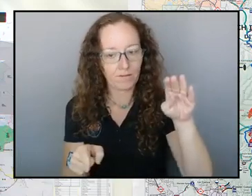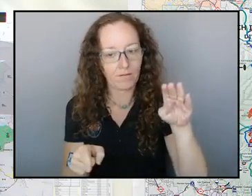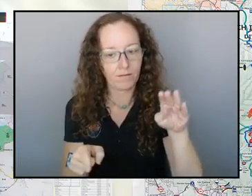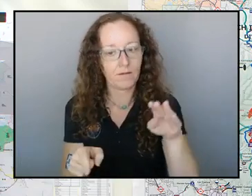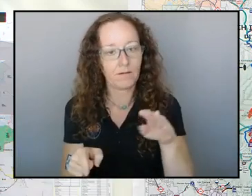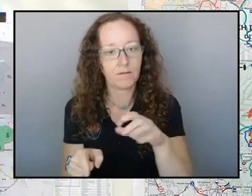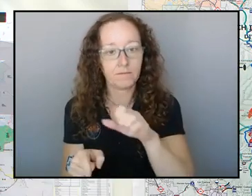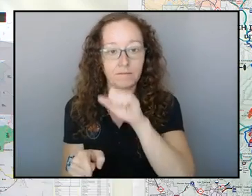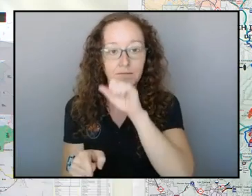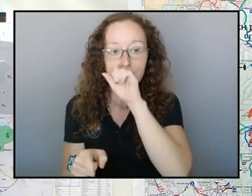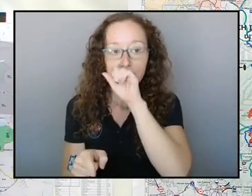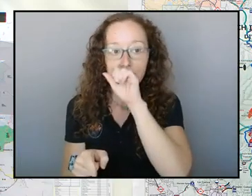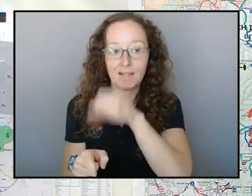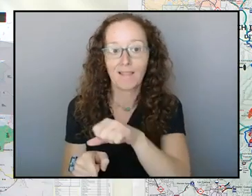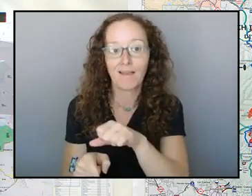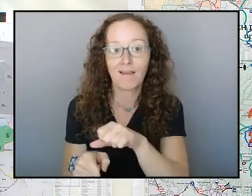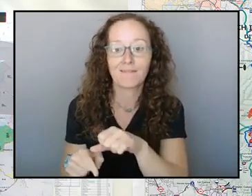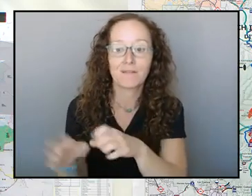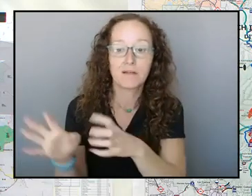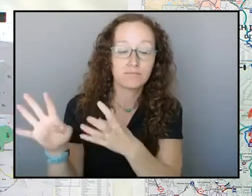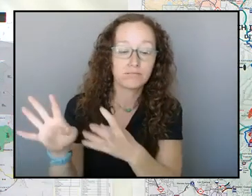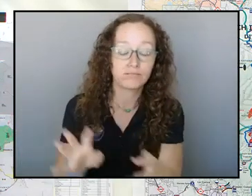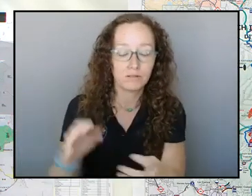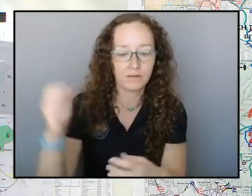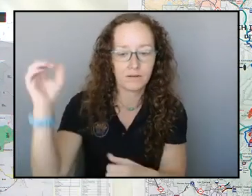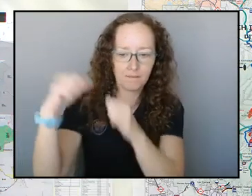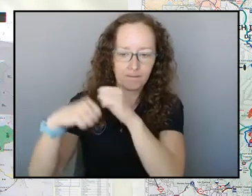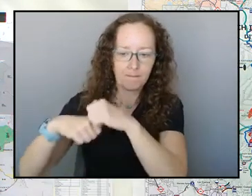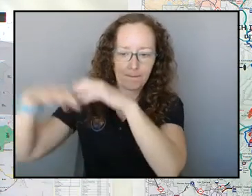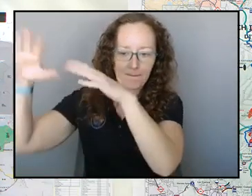see a very stark increase in our winds on Thursday 30